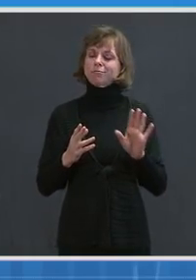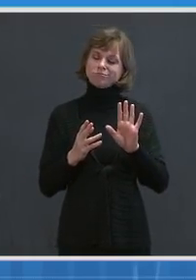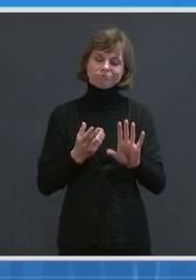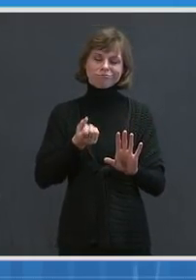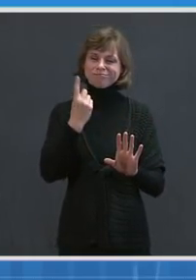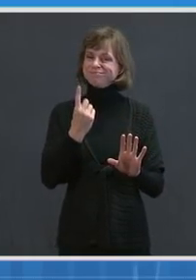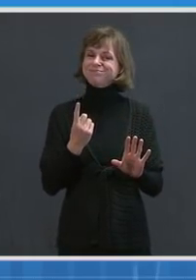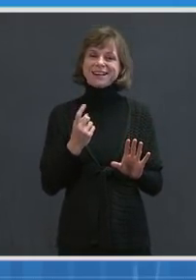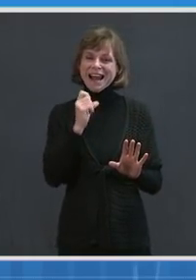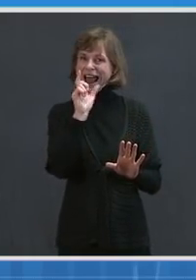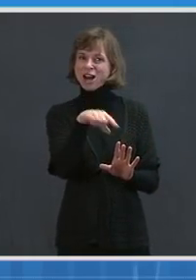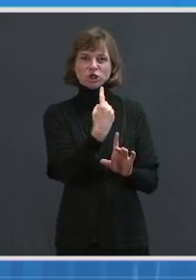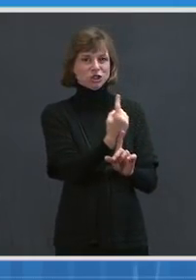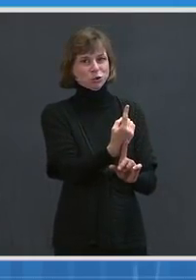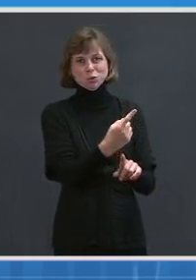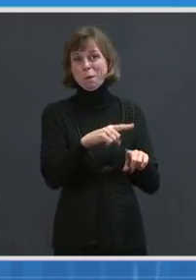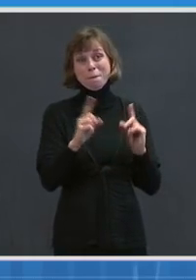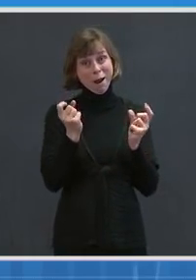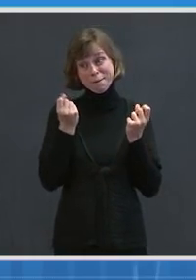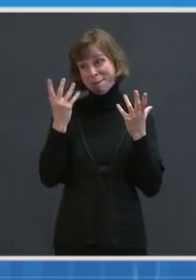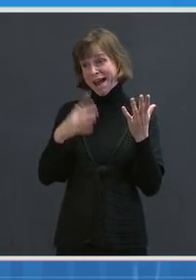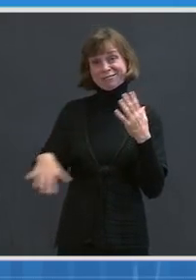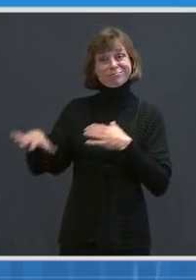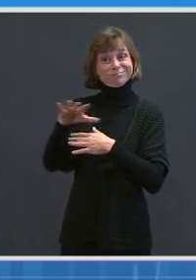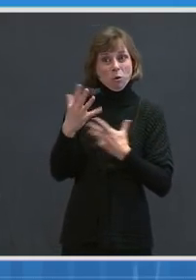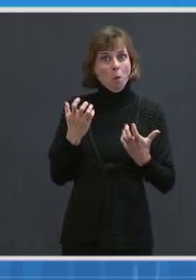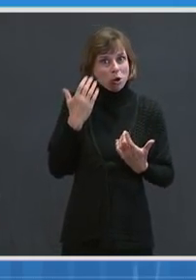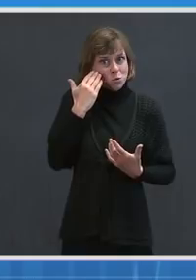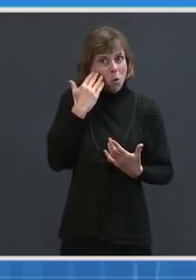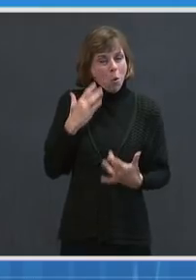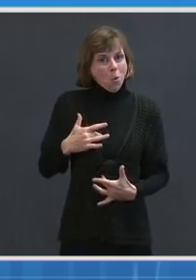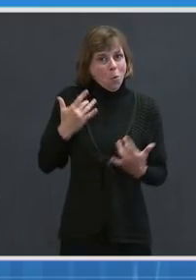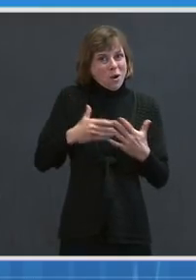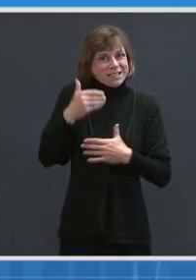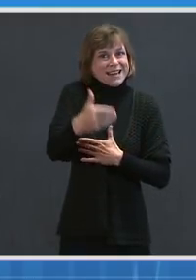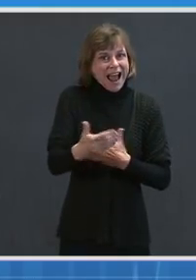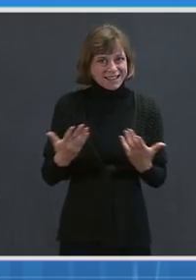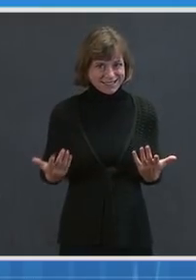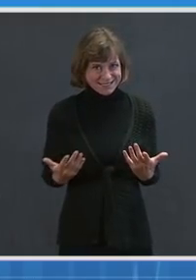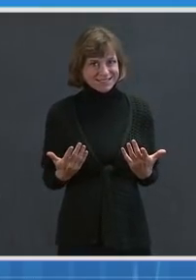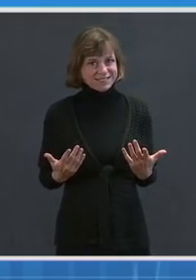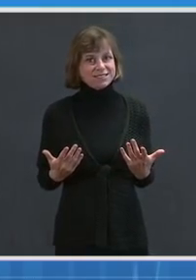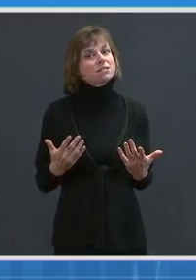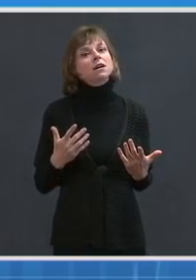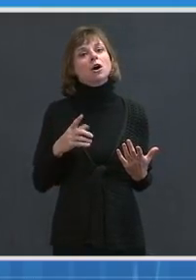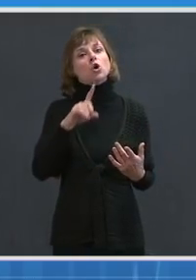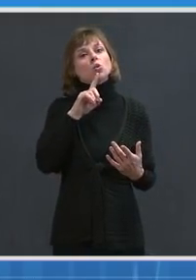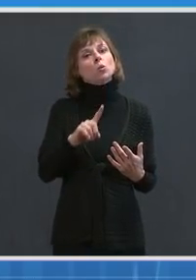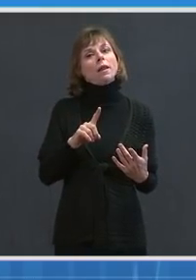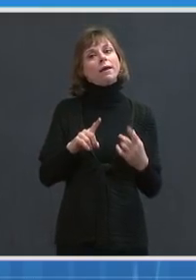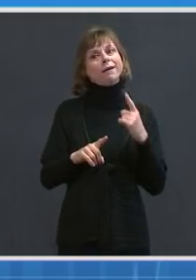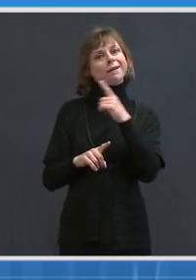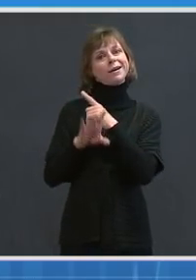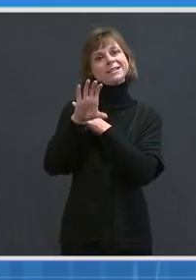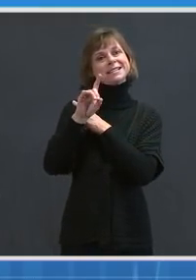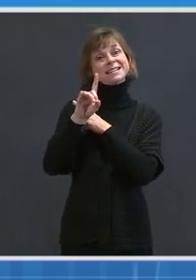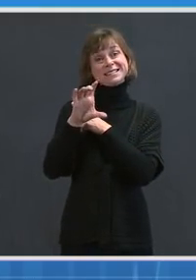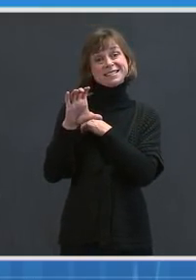Everybody is eager to see what's next. The burden that falls on the CDC is not only to get the science right,